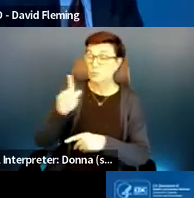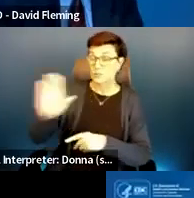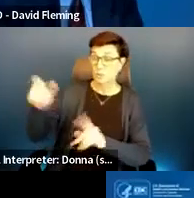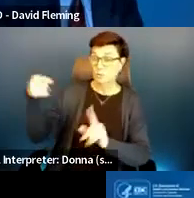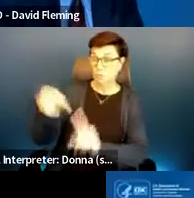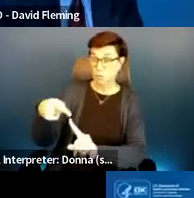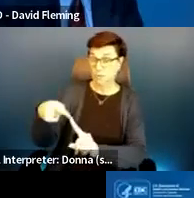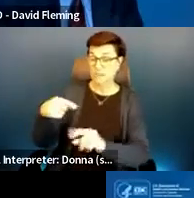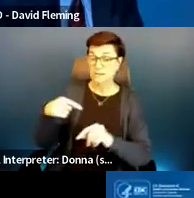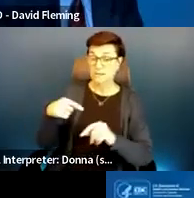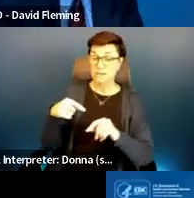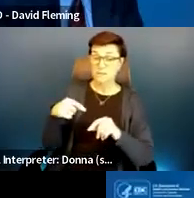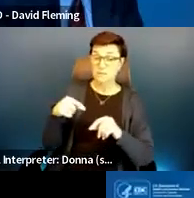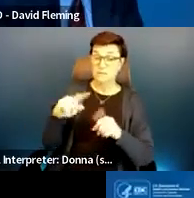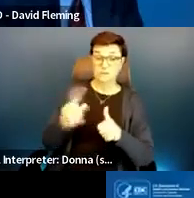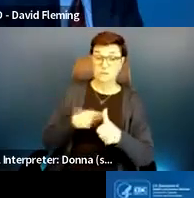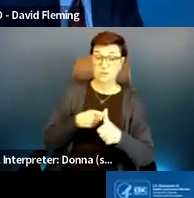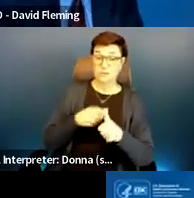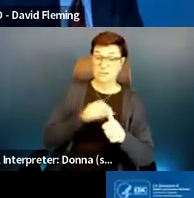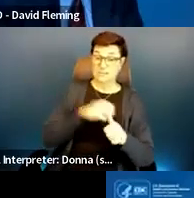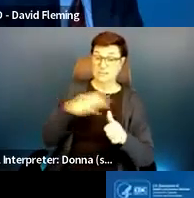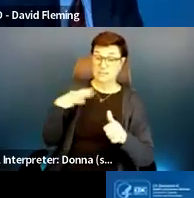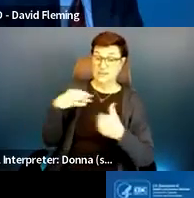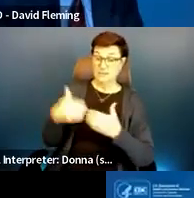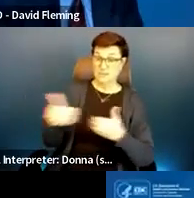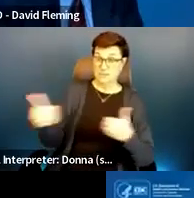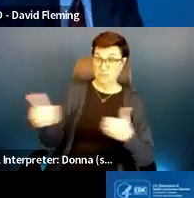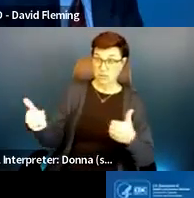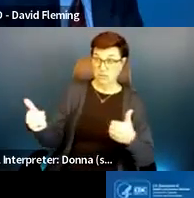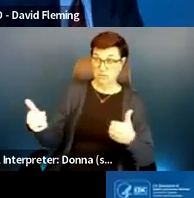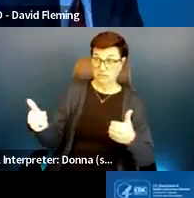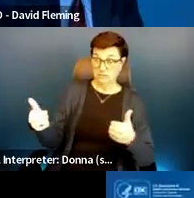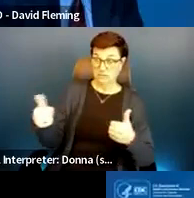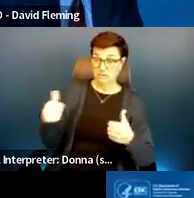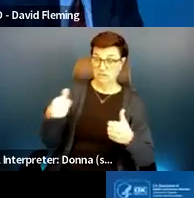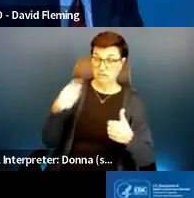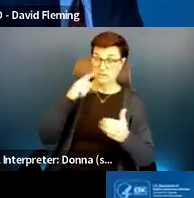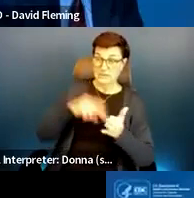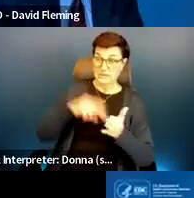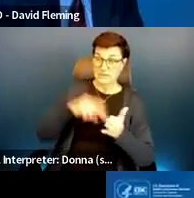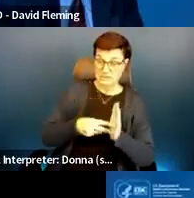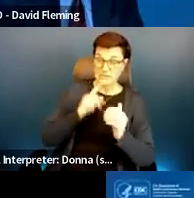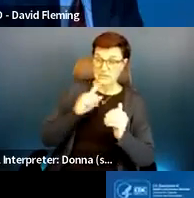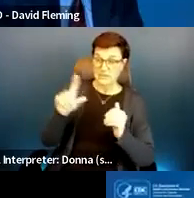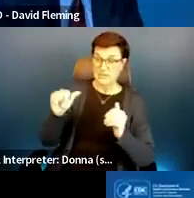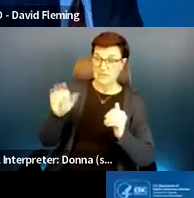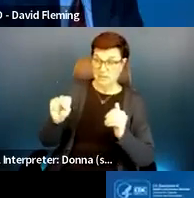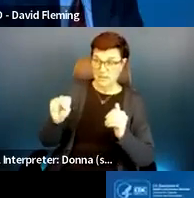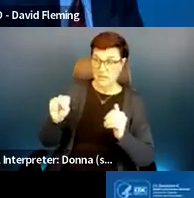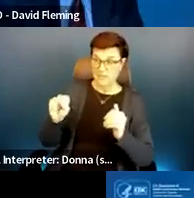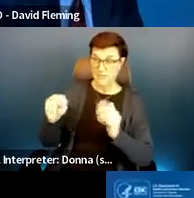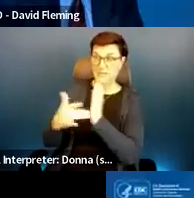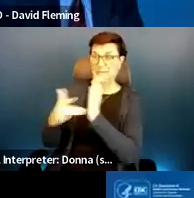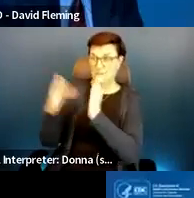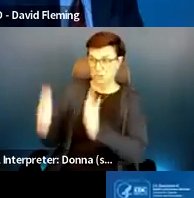that the staff separation is intended to mean the laboratory technicians basically more than that.